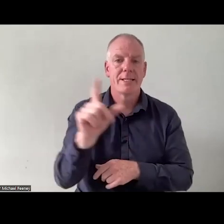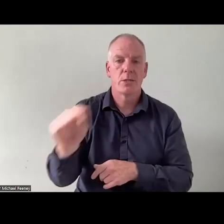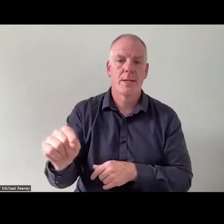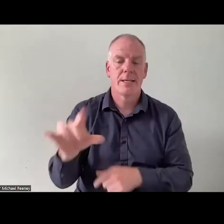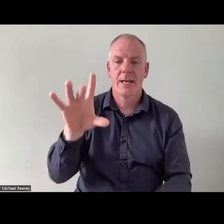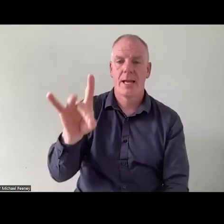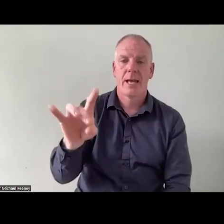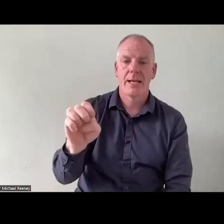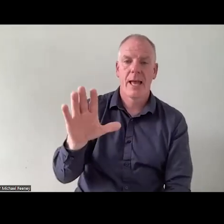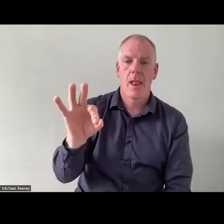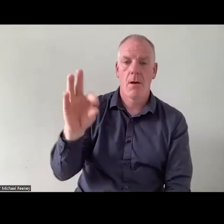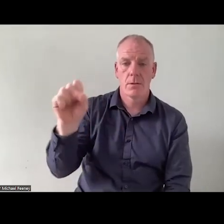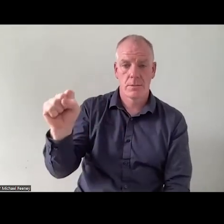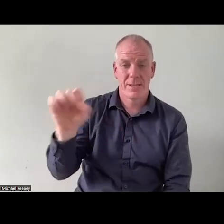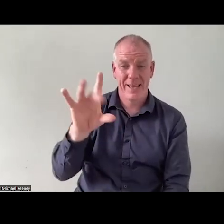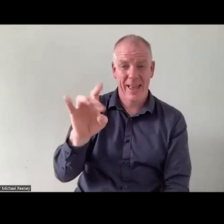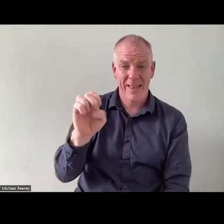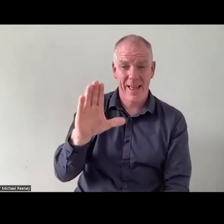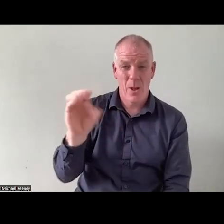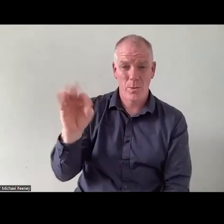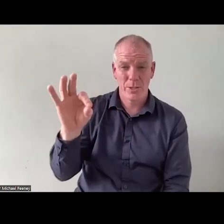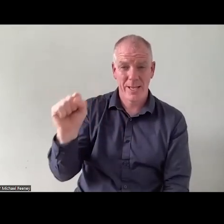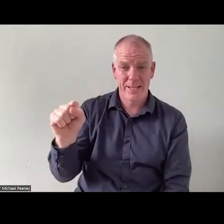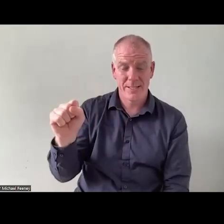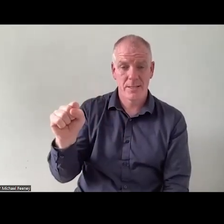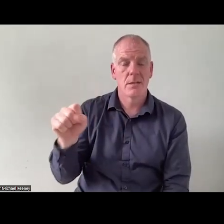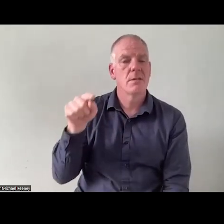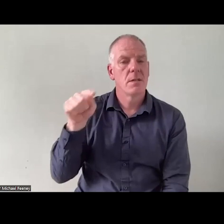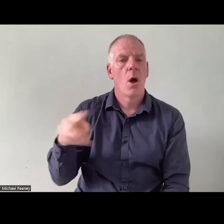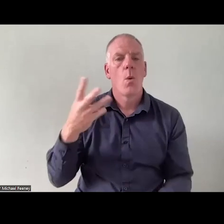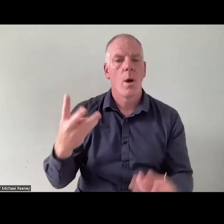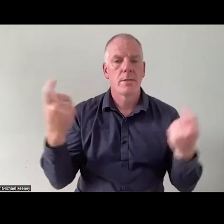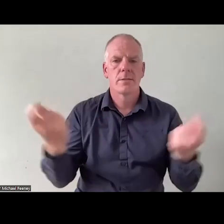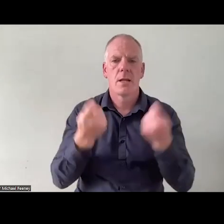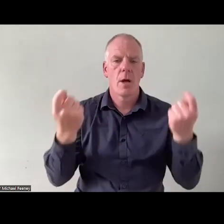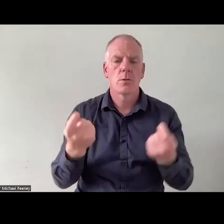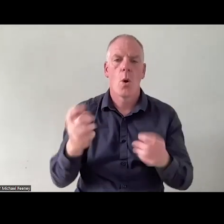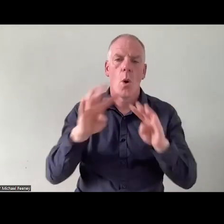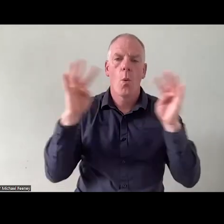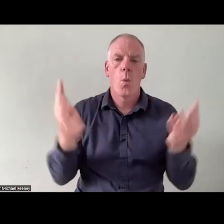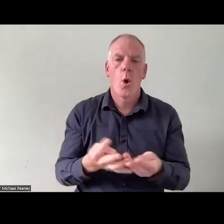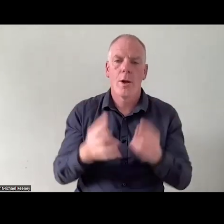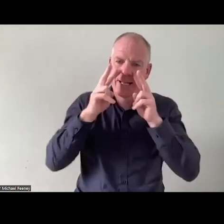that they wanted to celebrate World Sight Day by creating accessible packaging.